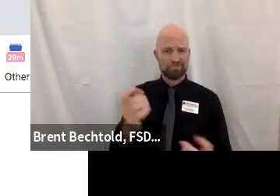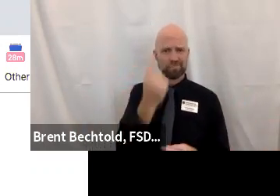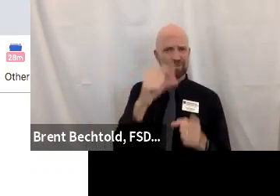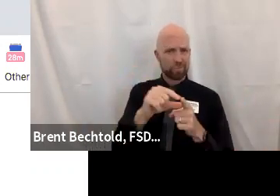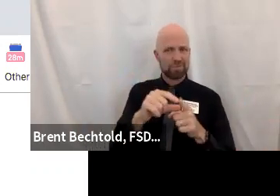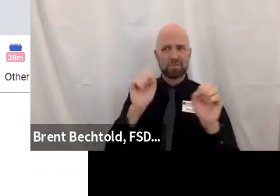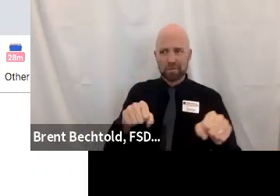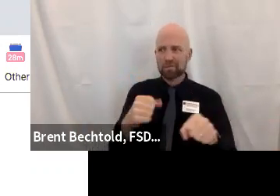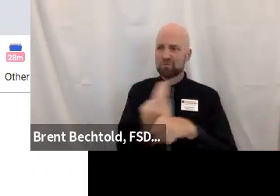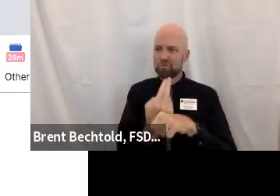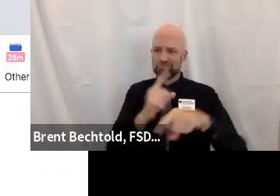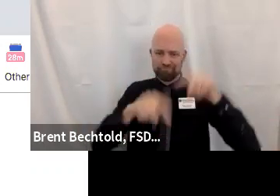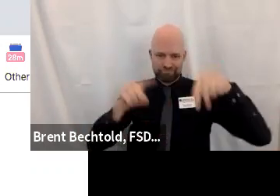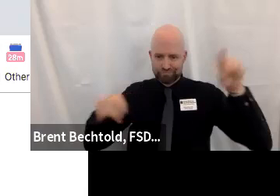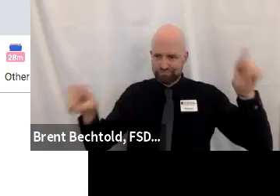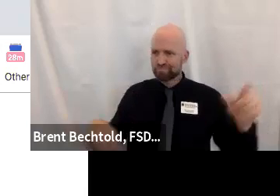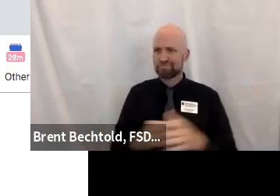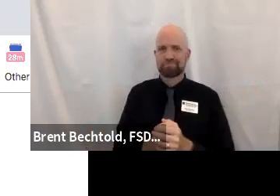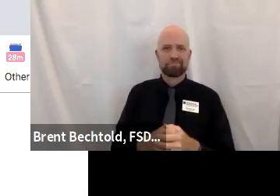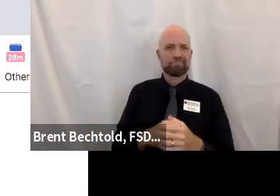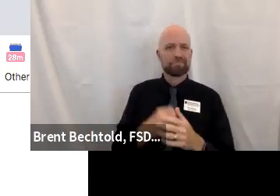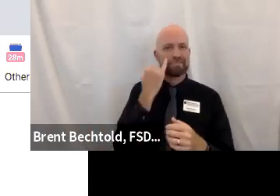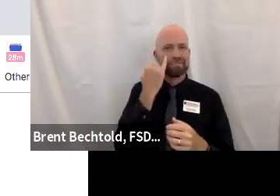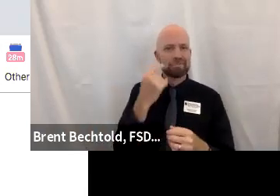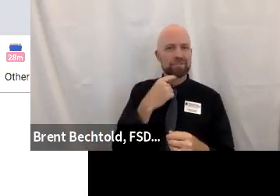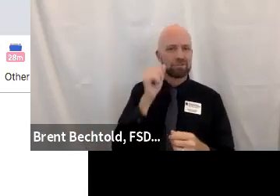The word is "dude." So we're gonna show three different ways